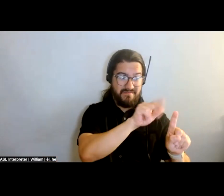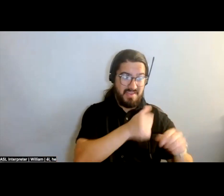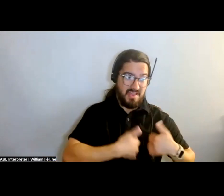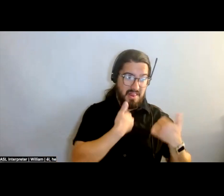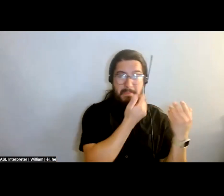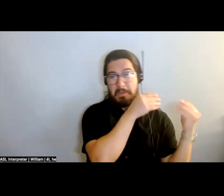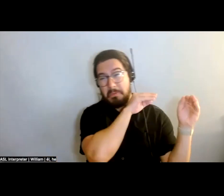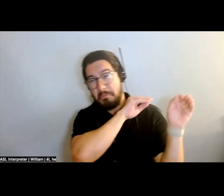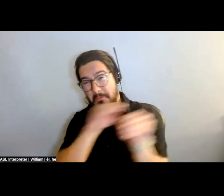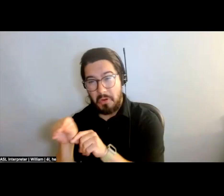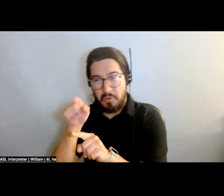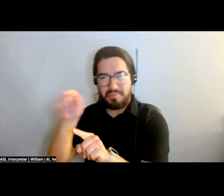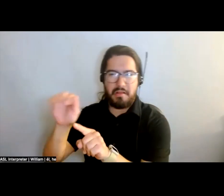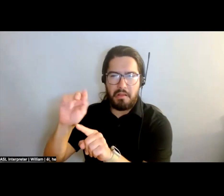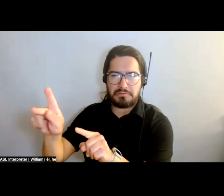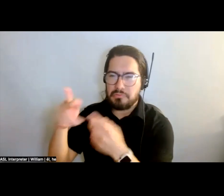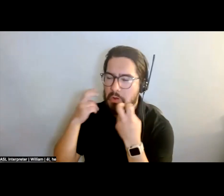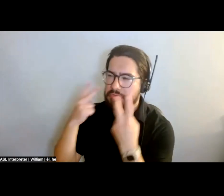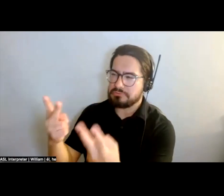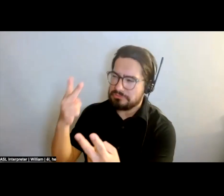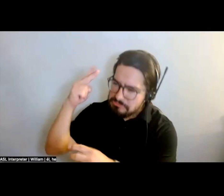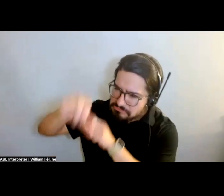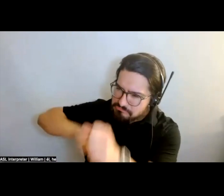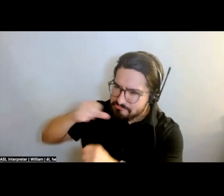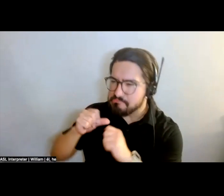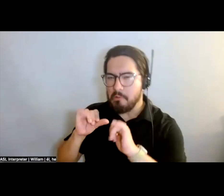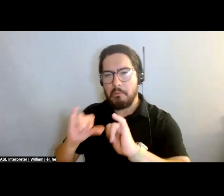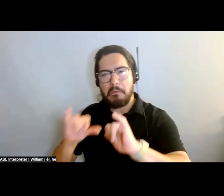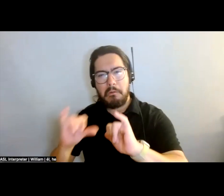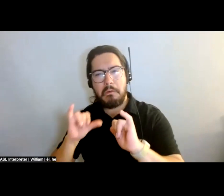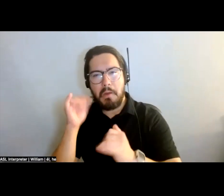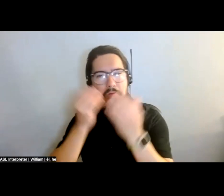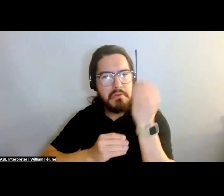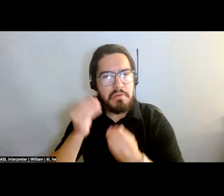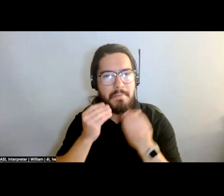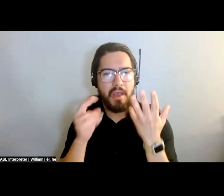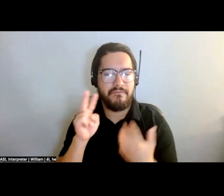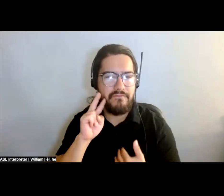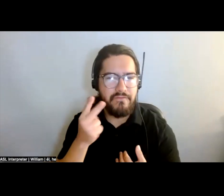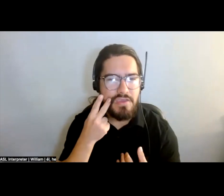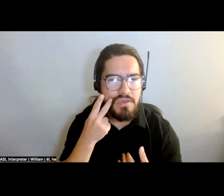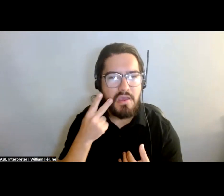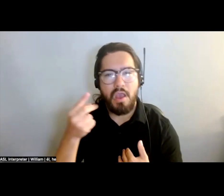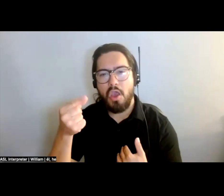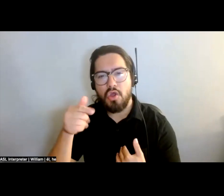Been to tons of events, cooked a lot of vegan and gluten-free food for different Open Mouth events.